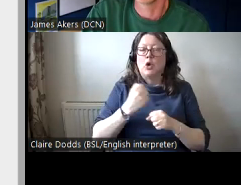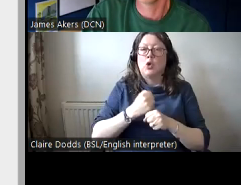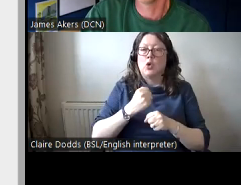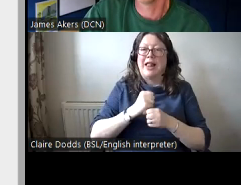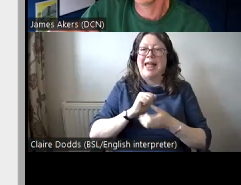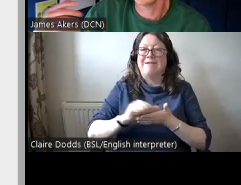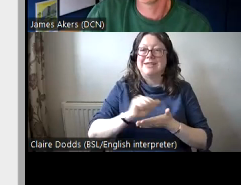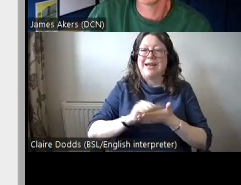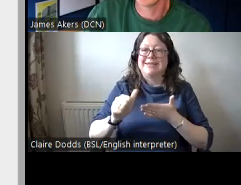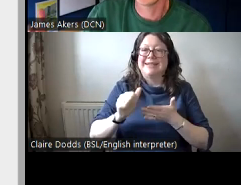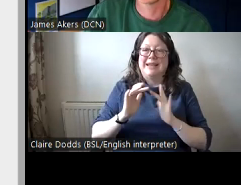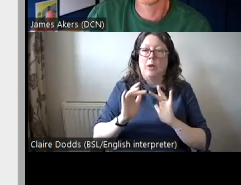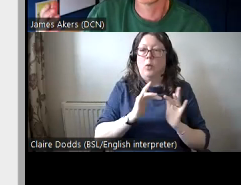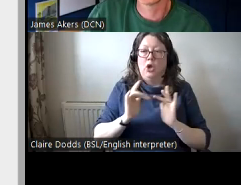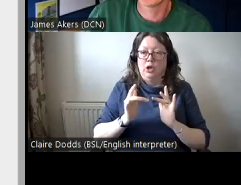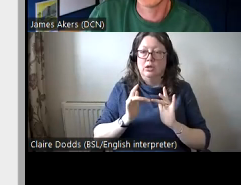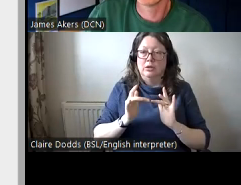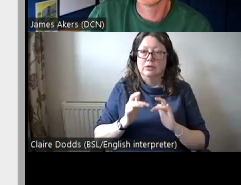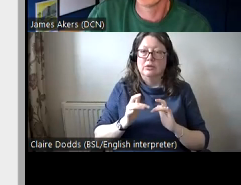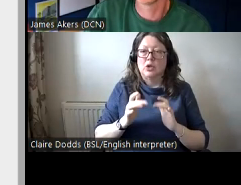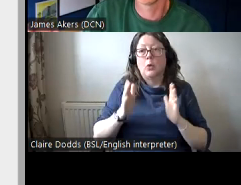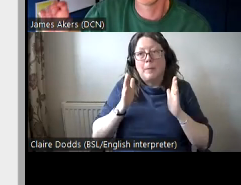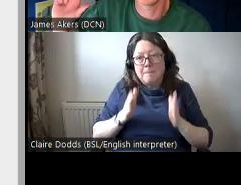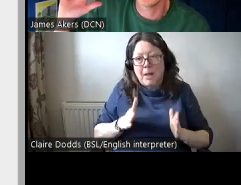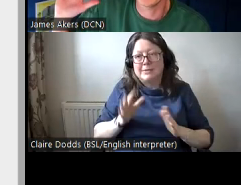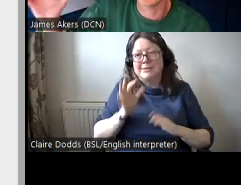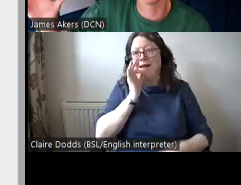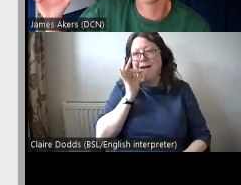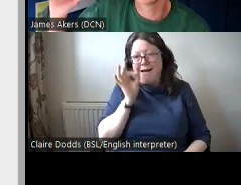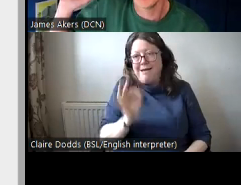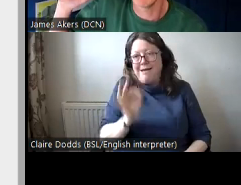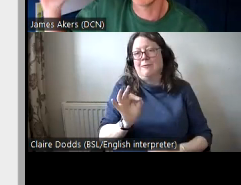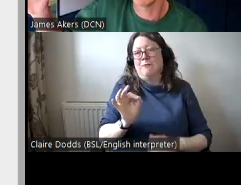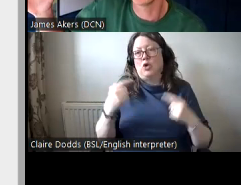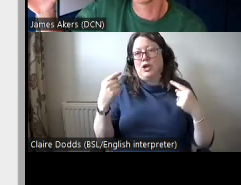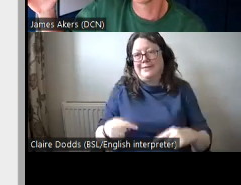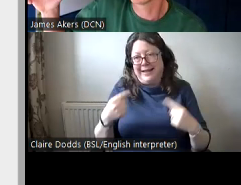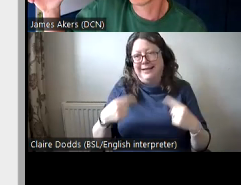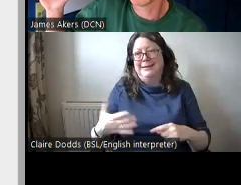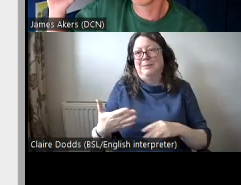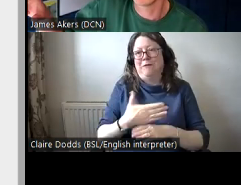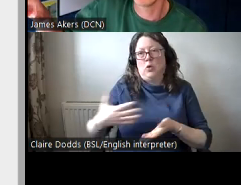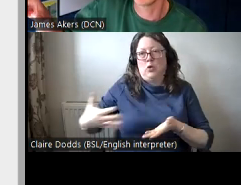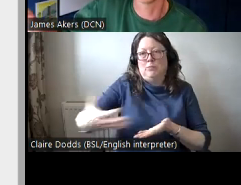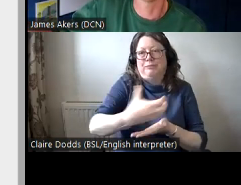You need to ask for consent first. Again, if you turn this on,